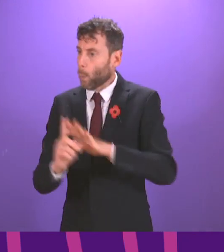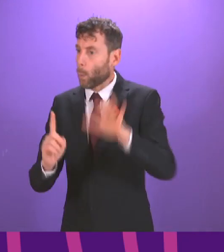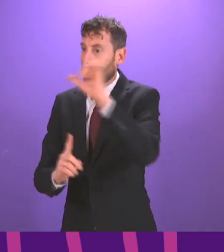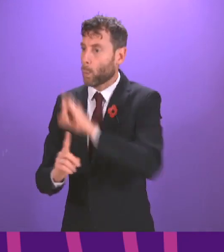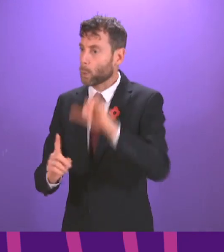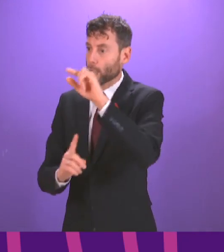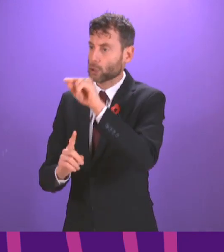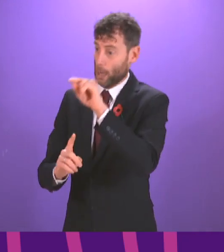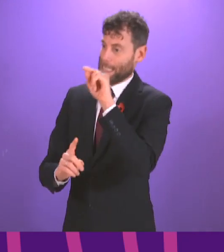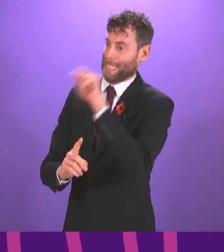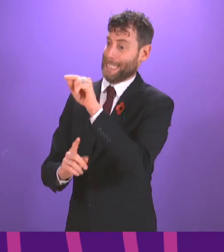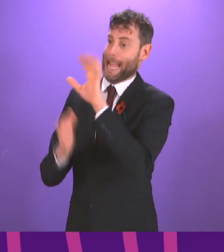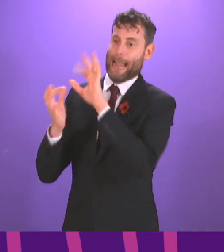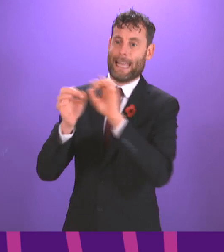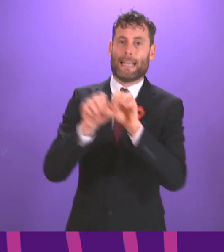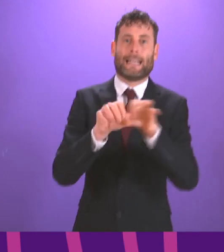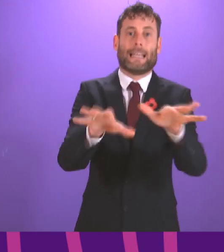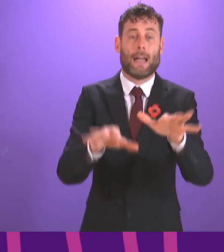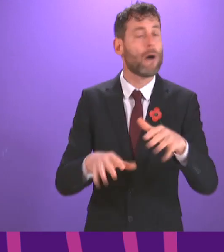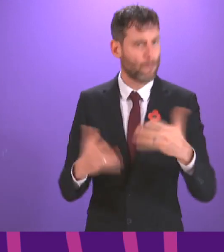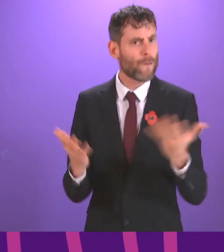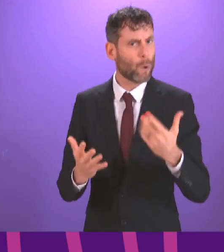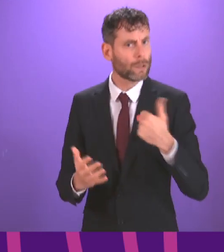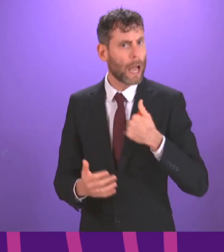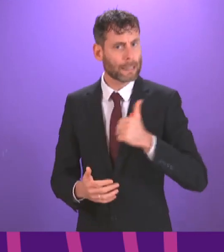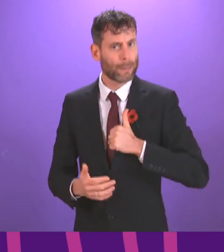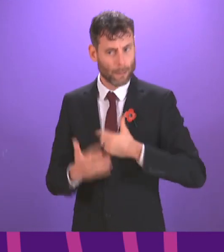more about the spread of the virus across the country, including the situation in care